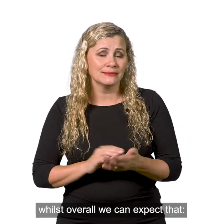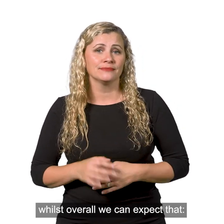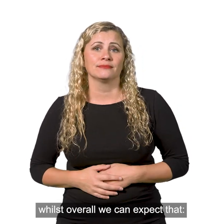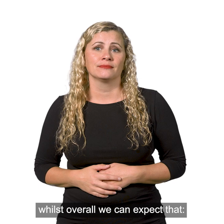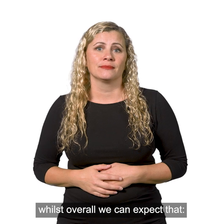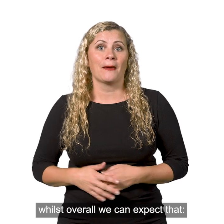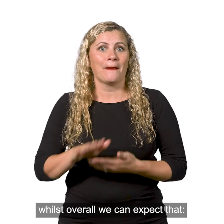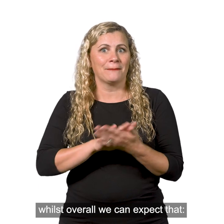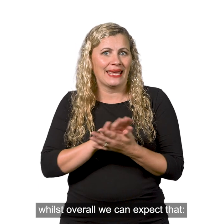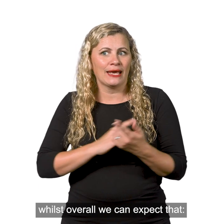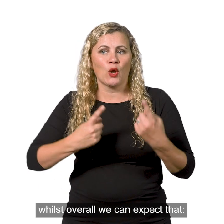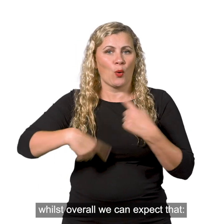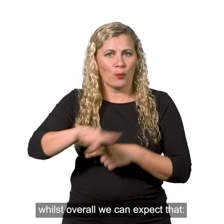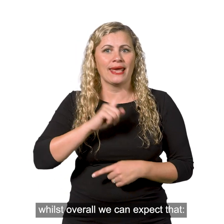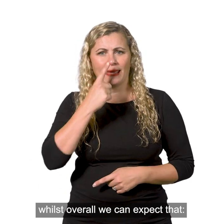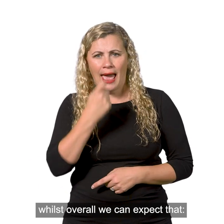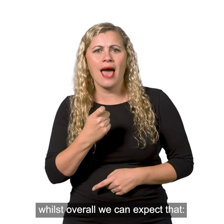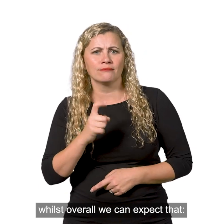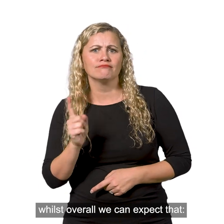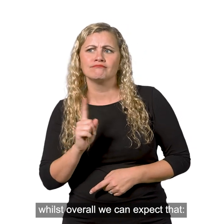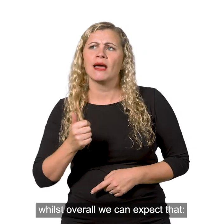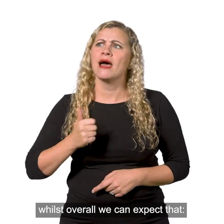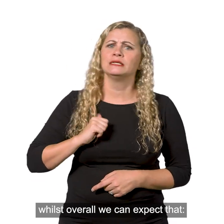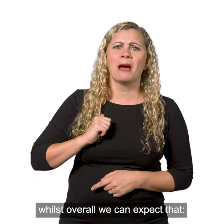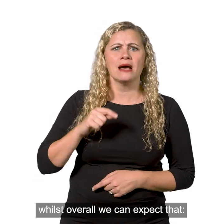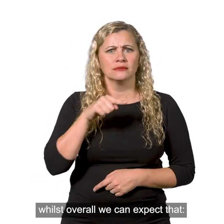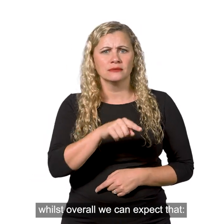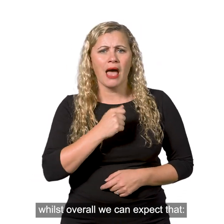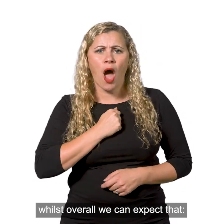whilst overall we can expect that: